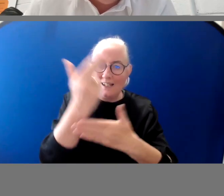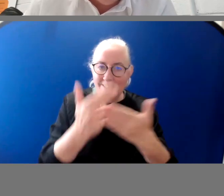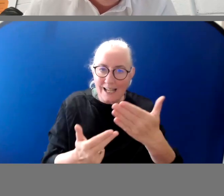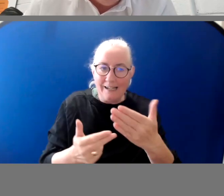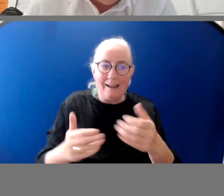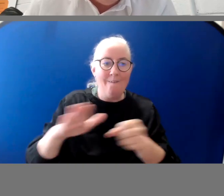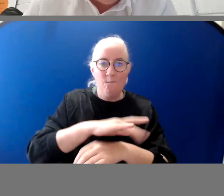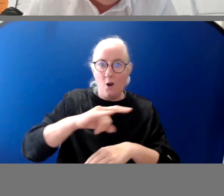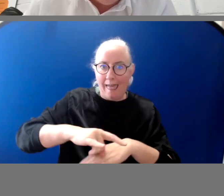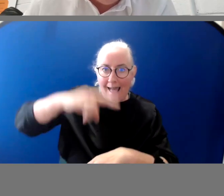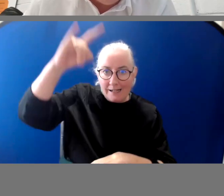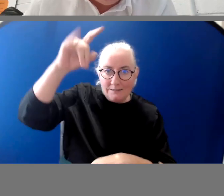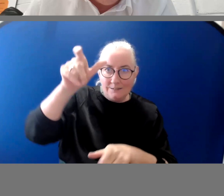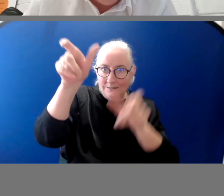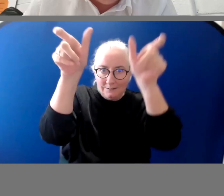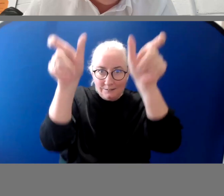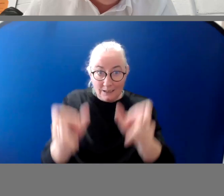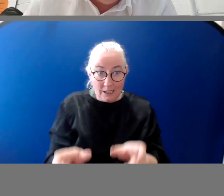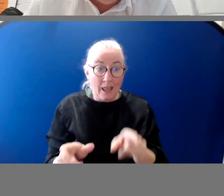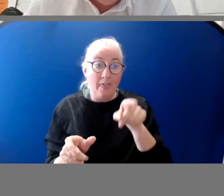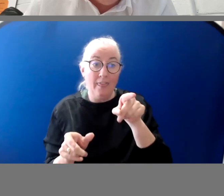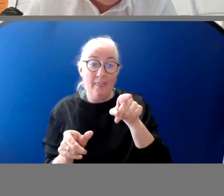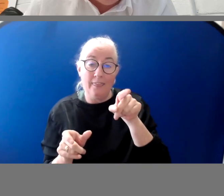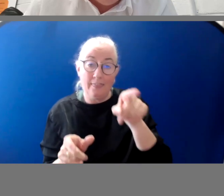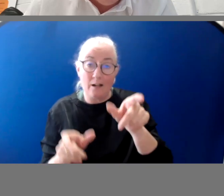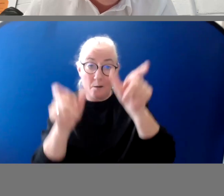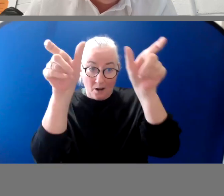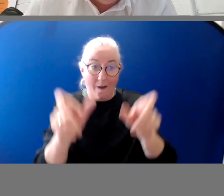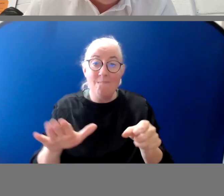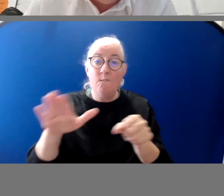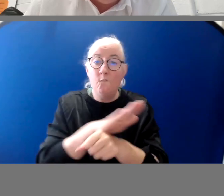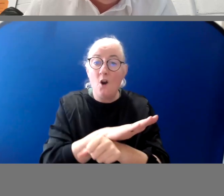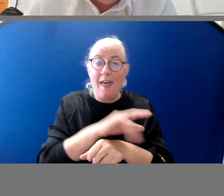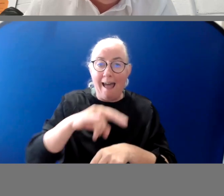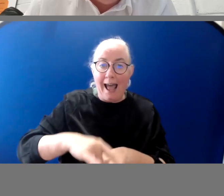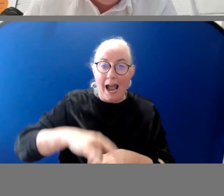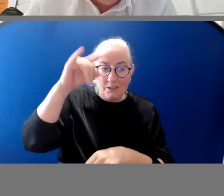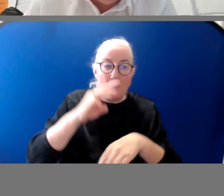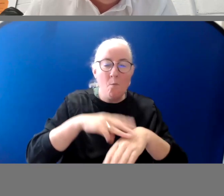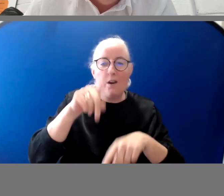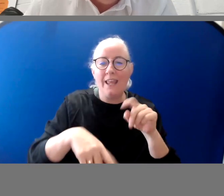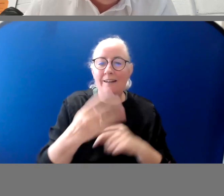like that as I mentioned here the panel is it's a full height panel it's wider than 450 millimeters